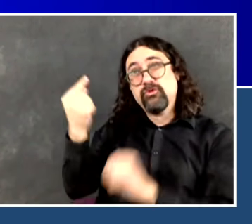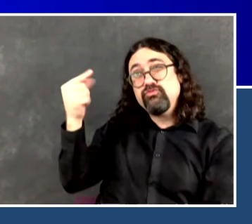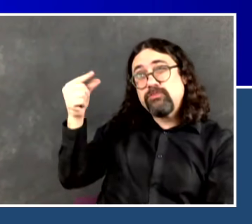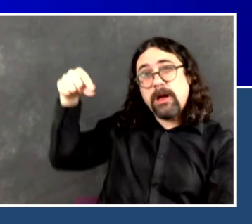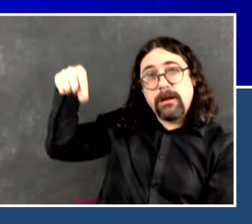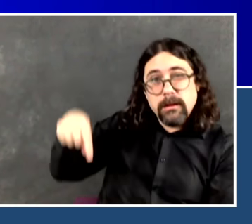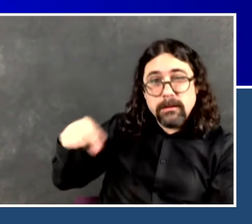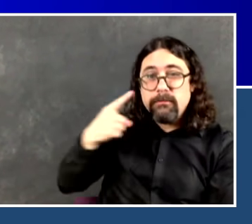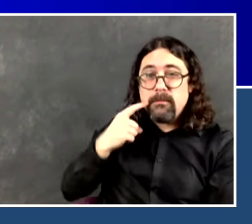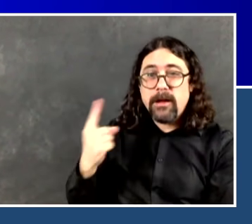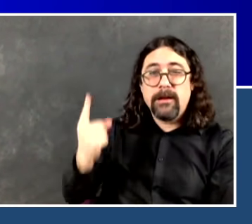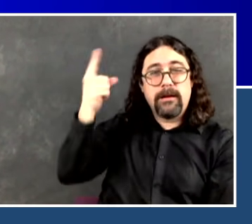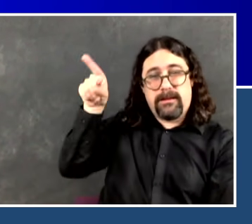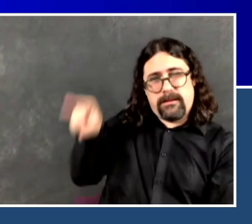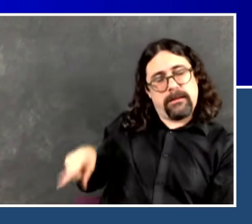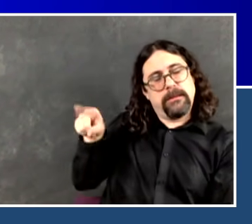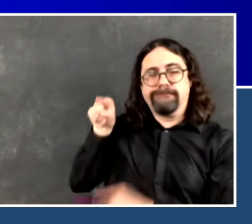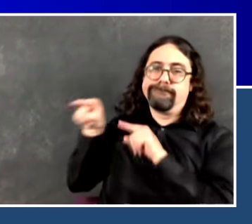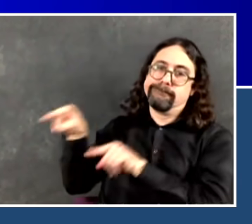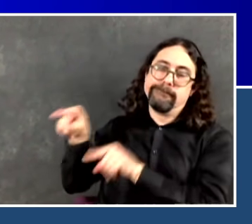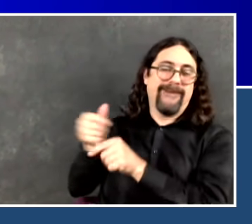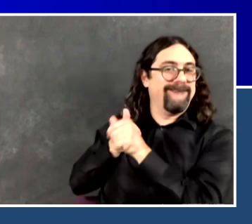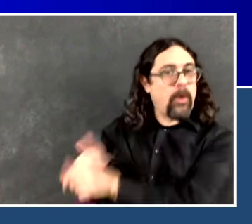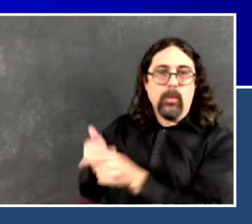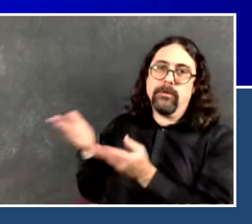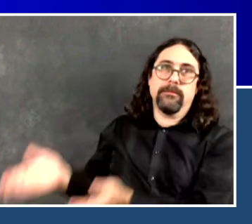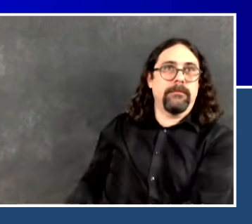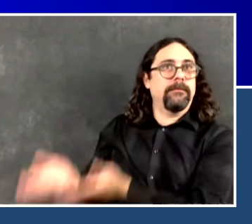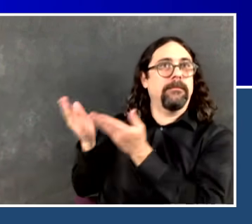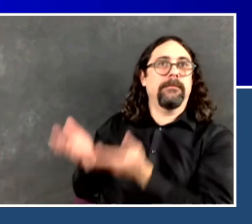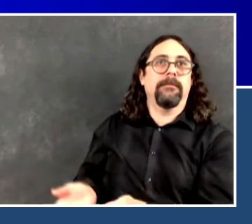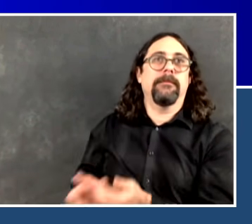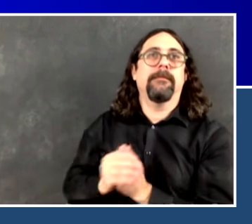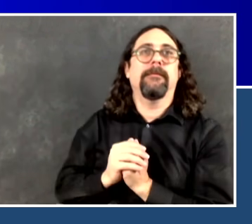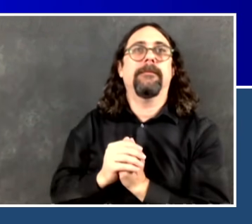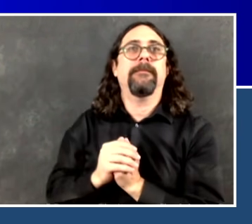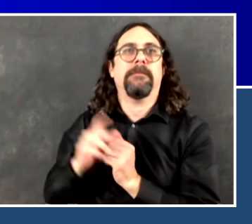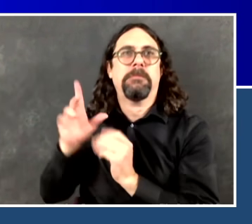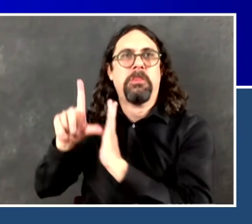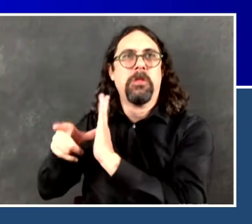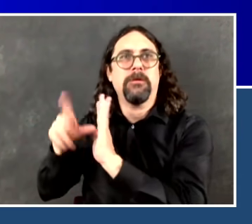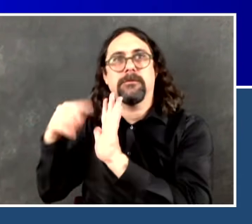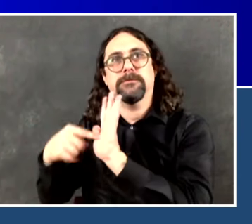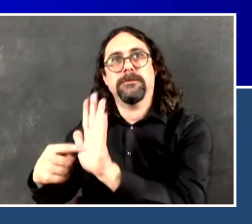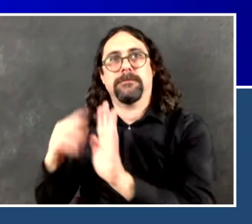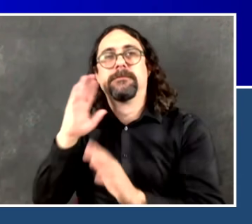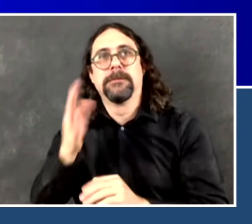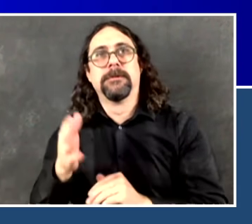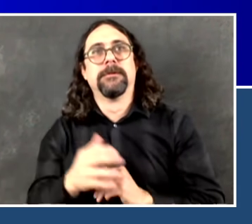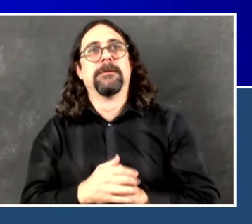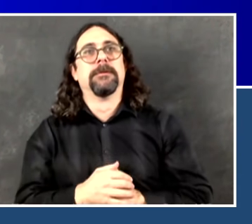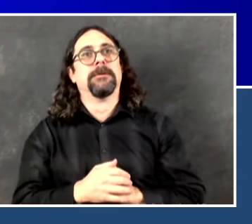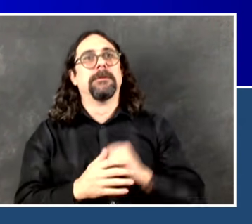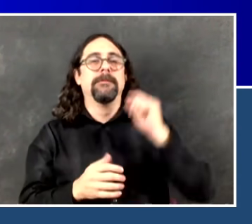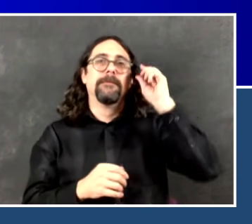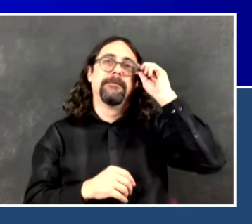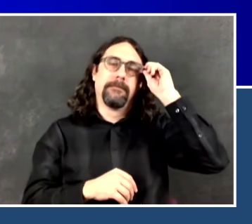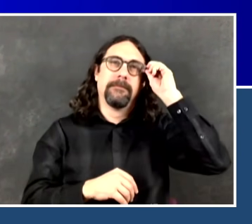WE CAN START THAT EFFORT AND NEED TO SUPPLY TESTING WHICHIS AN OPEN QUESTION HERETO PULL THOSE PIECES TOGETHER. OKAY.